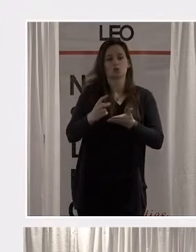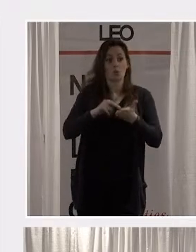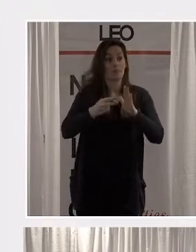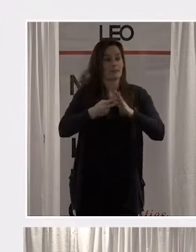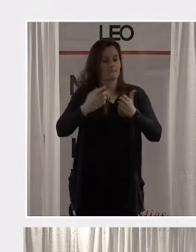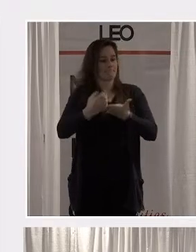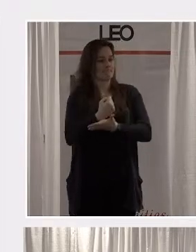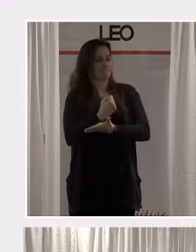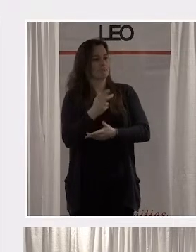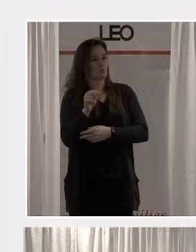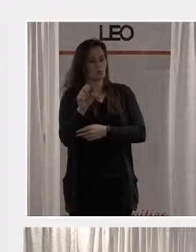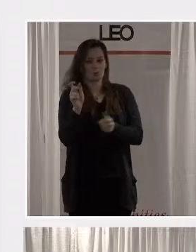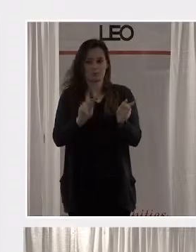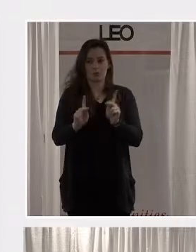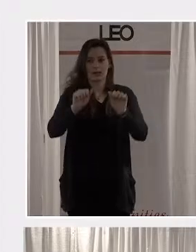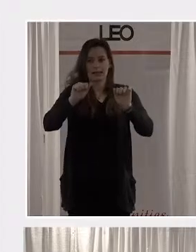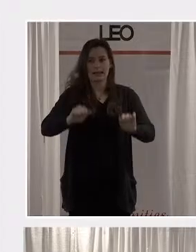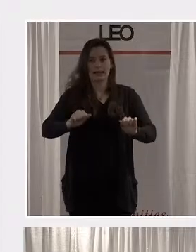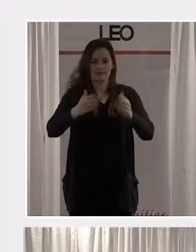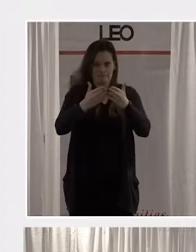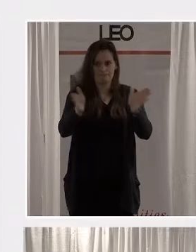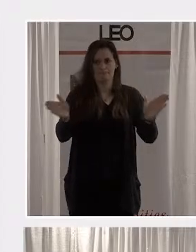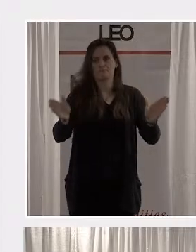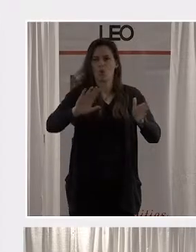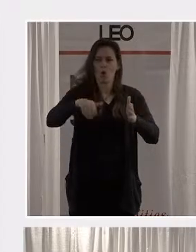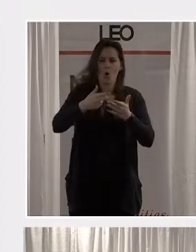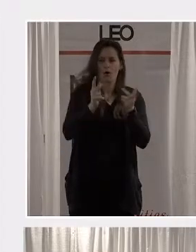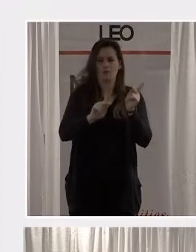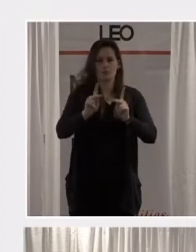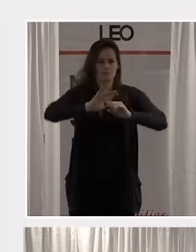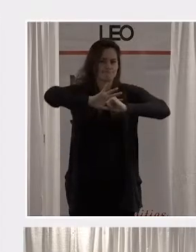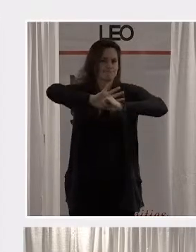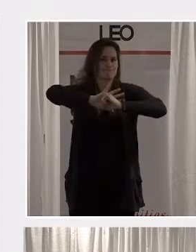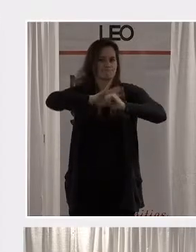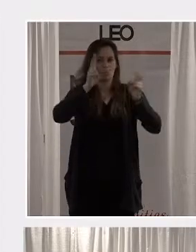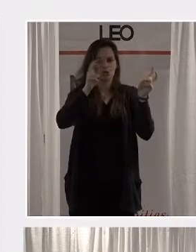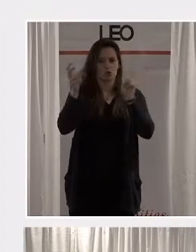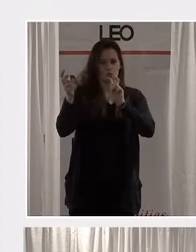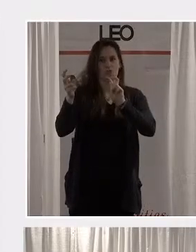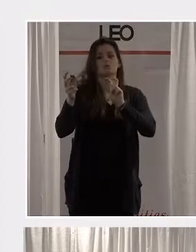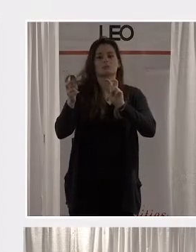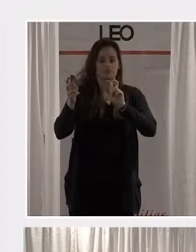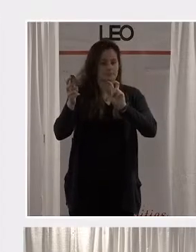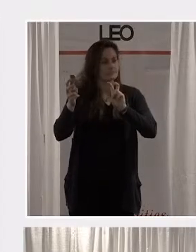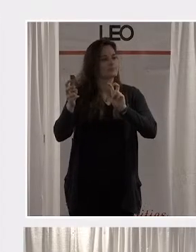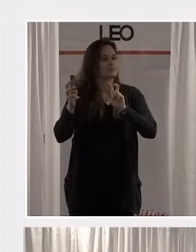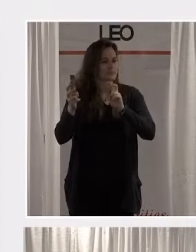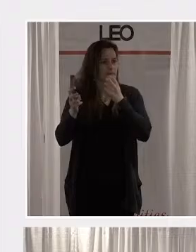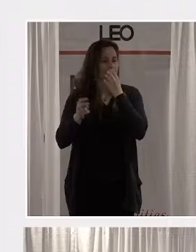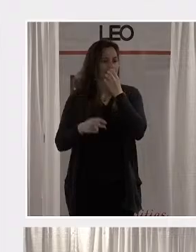TO AUDIENCES FROM ALL WALKS OF LIFE AND EACH YEAR THE PAANS COMMITTEE LANDS ON